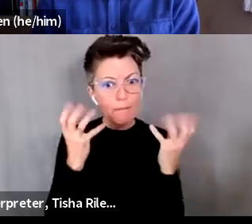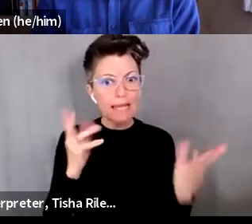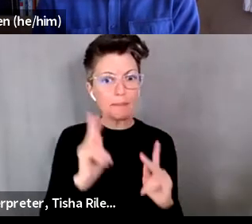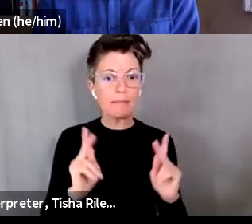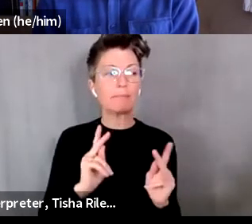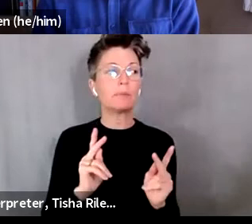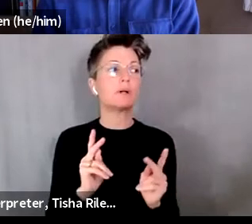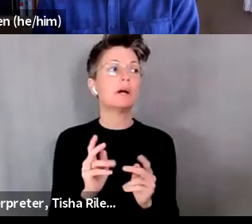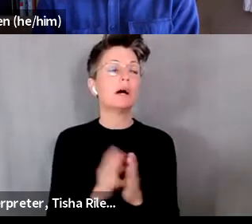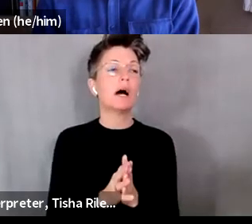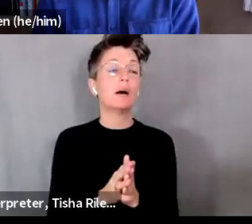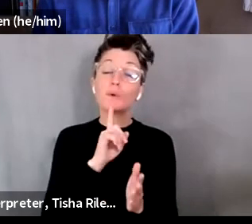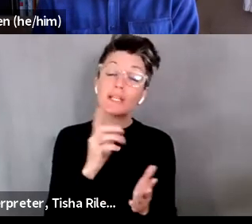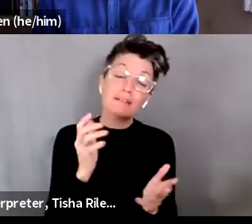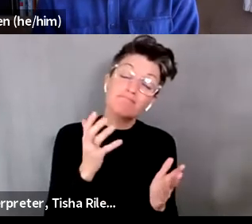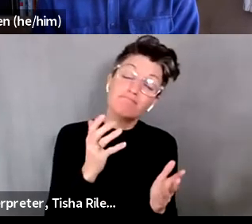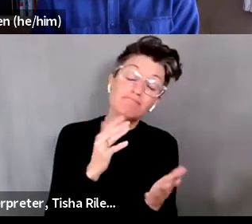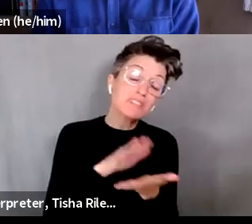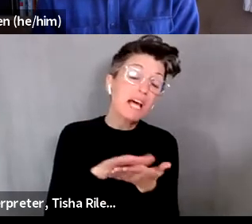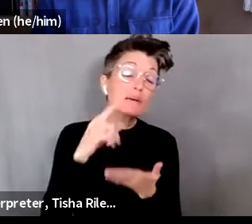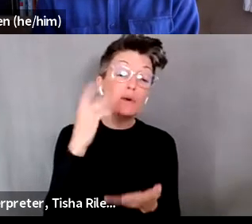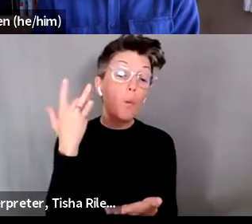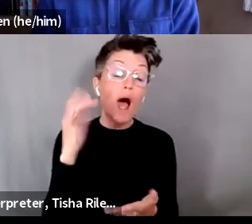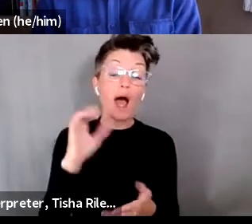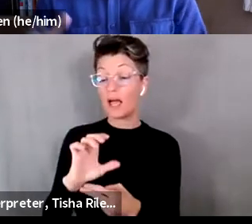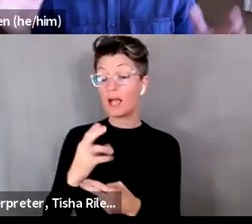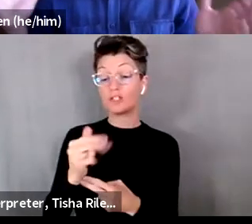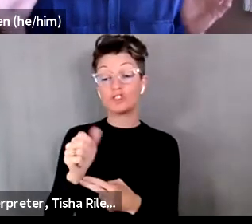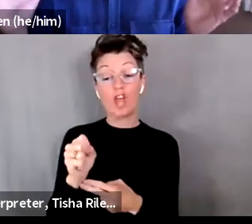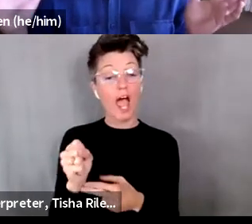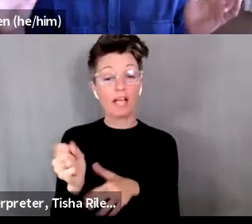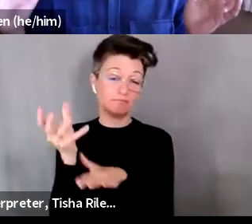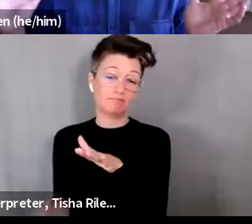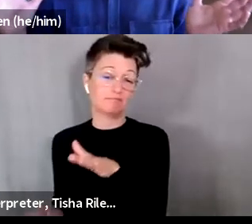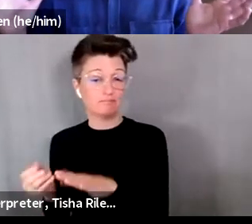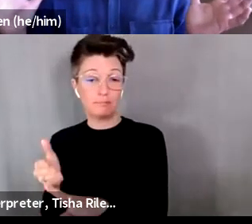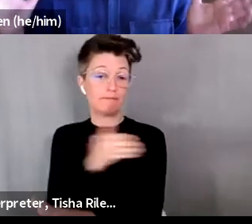for much of the editing process. In a way, I, I felt like having this